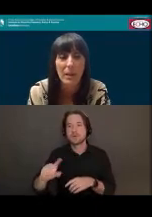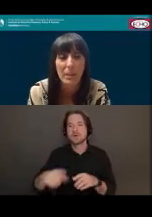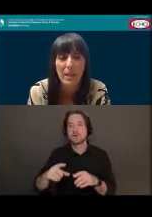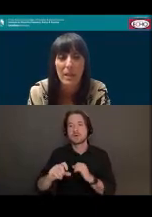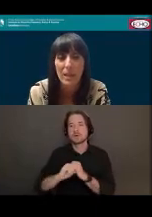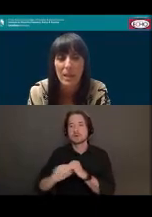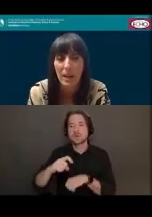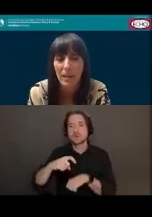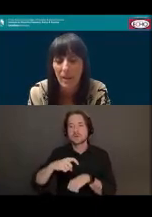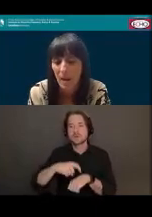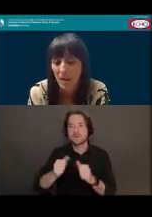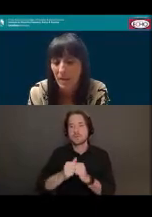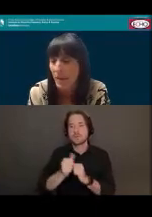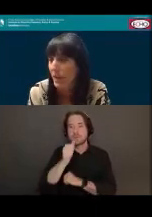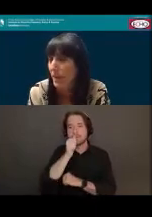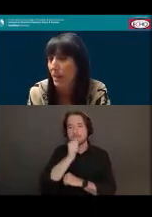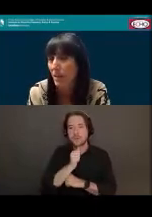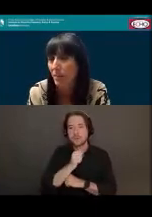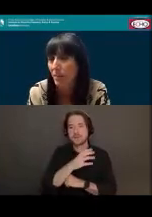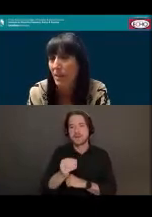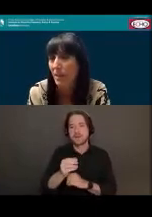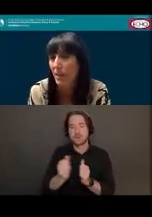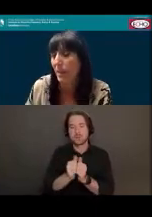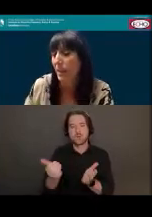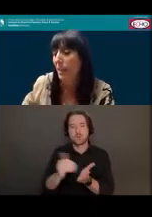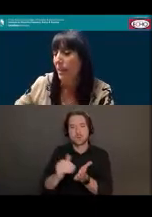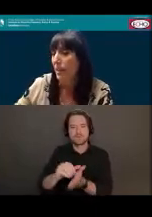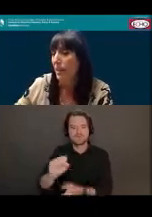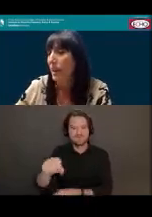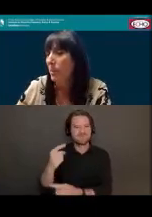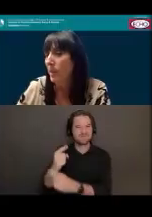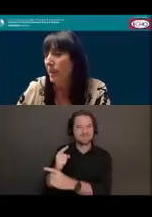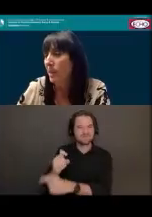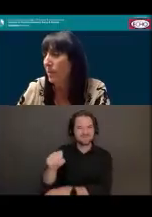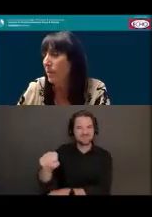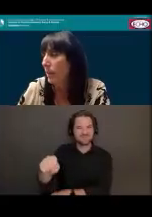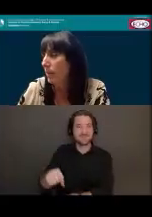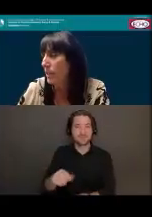repetition, yeah, all of those things are really what that was